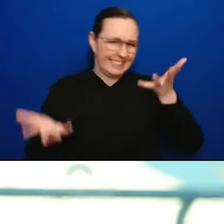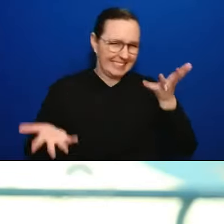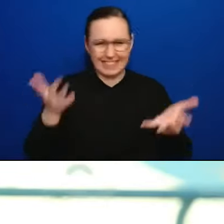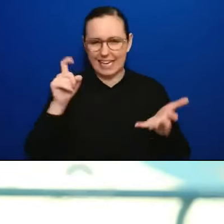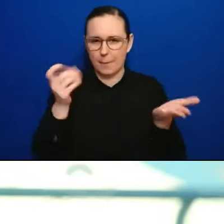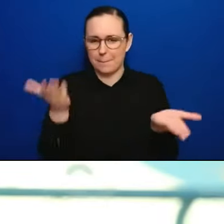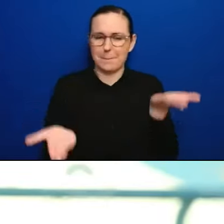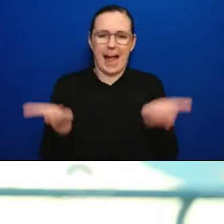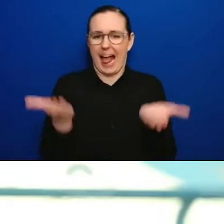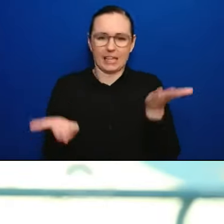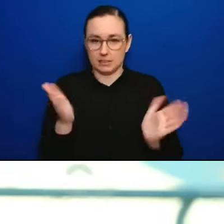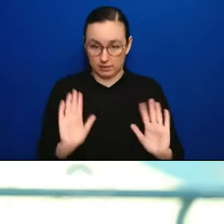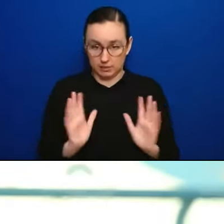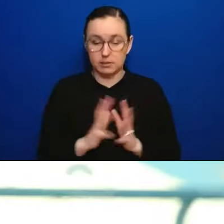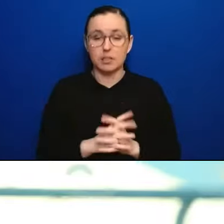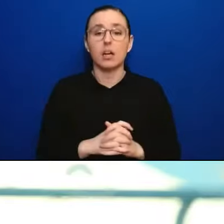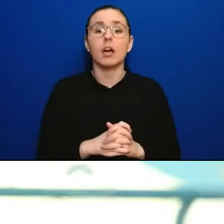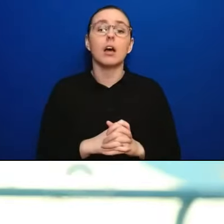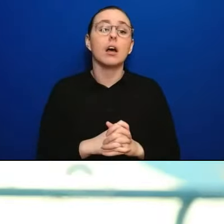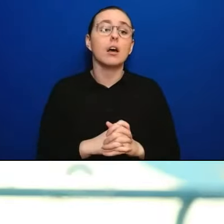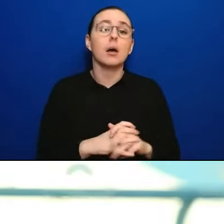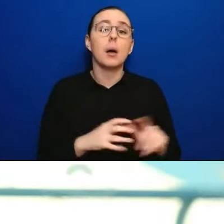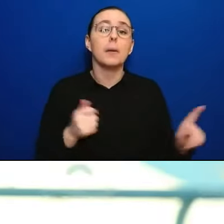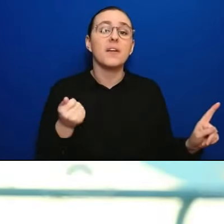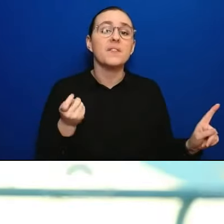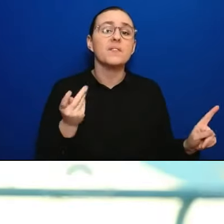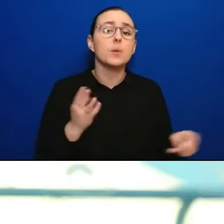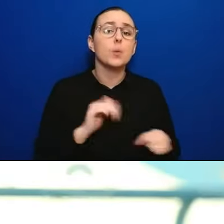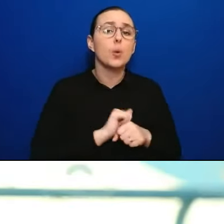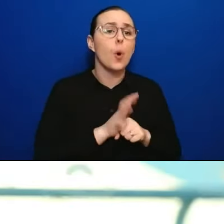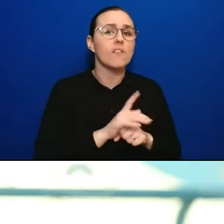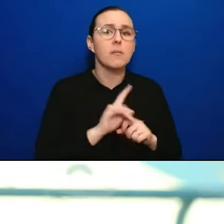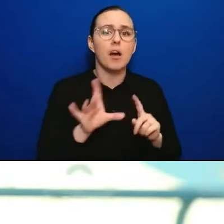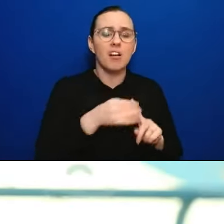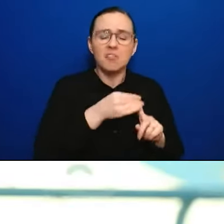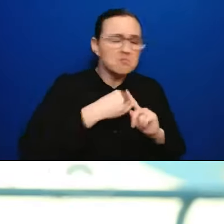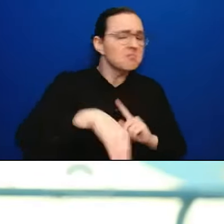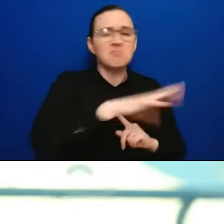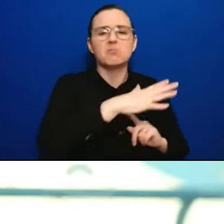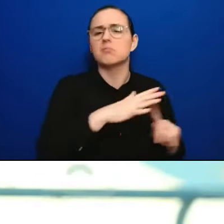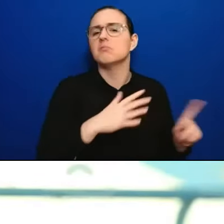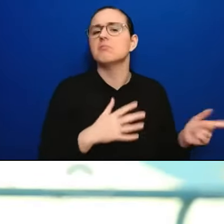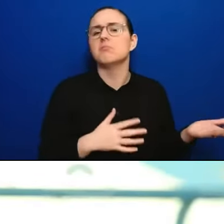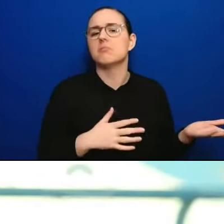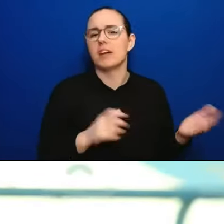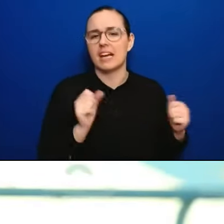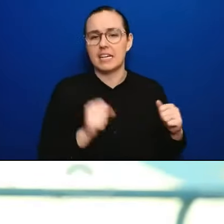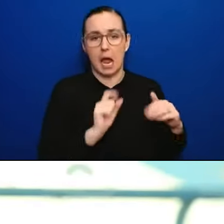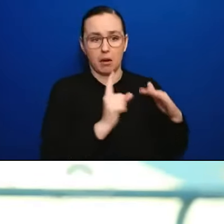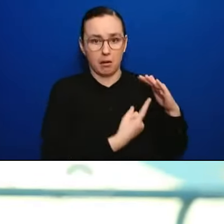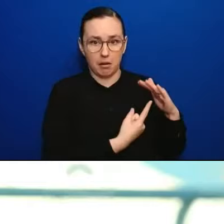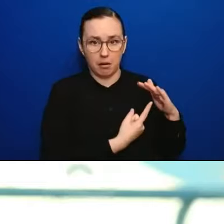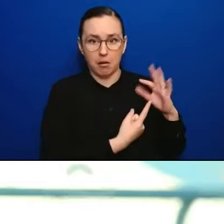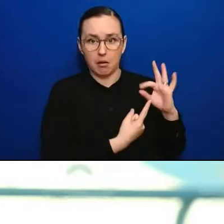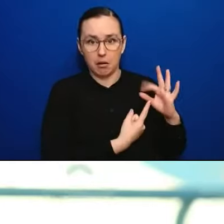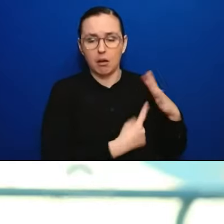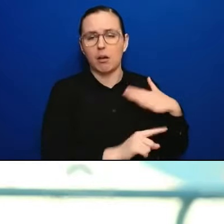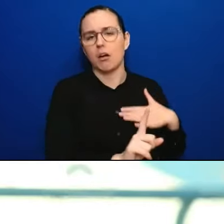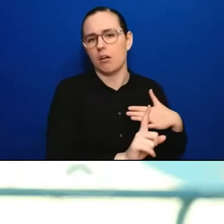So it is a matter of finding